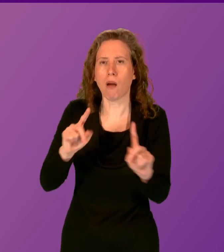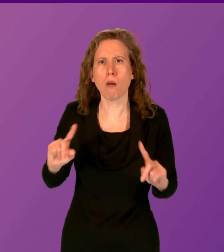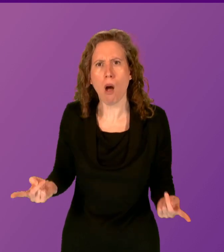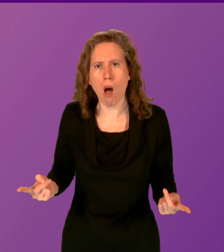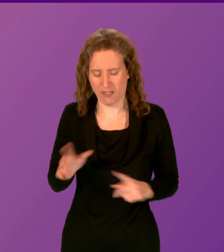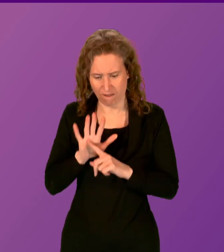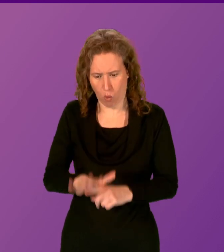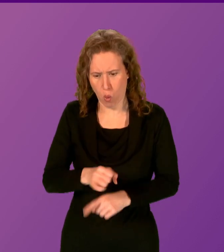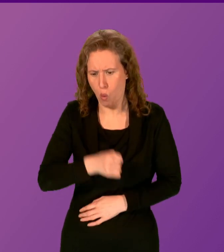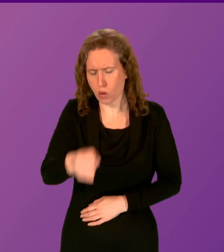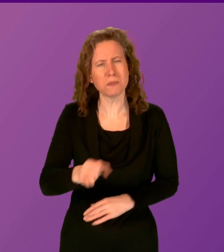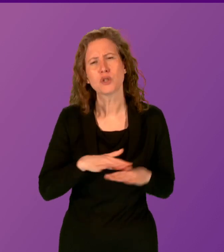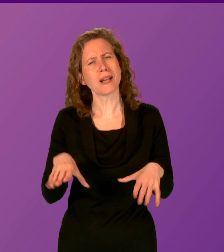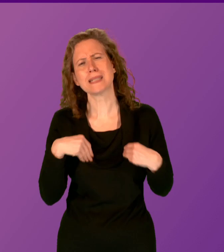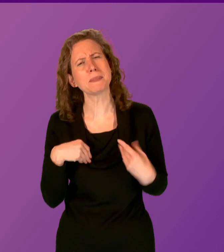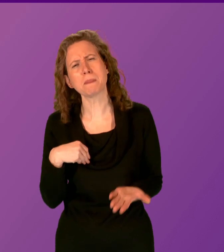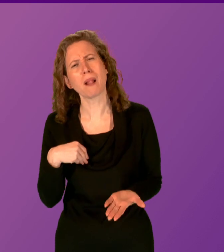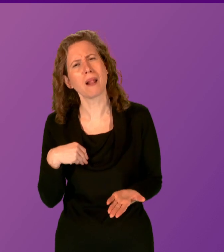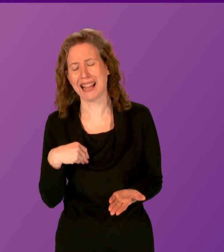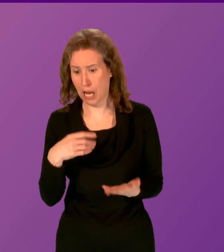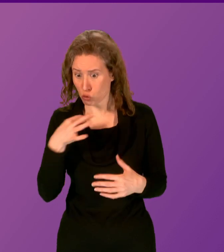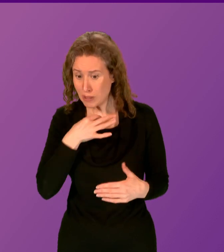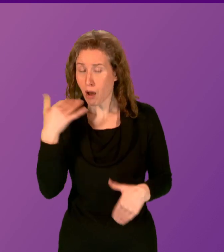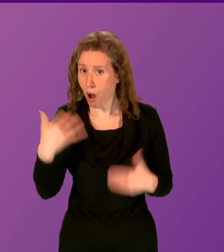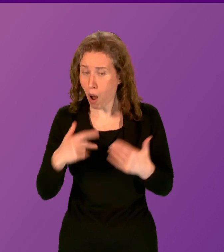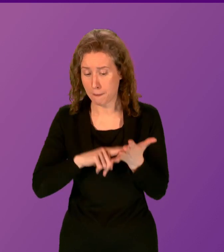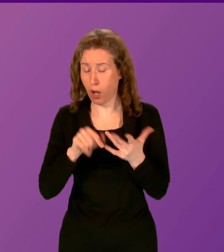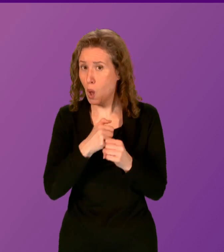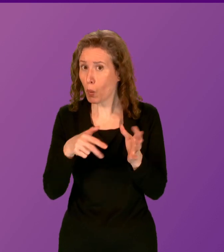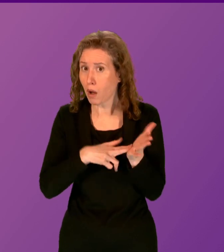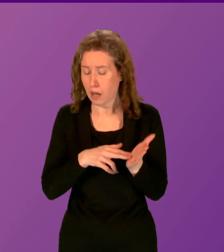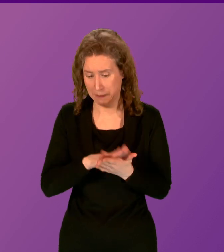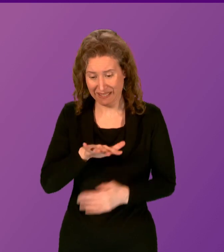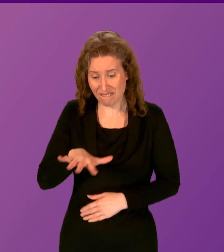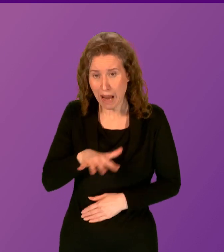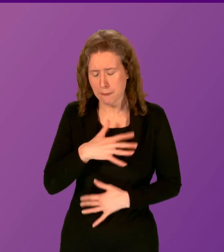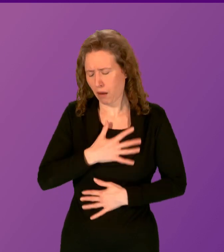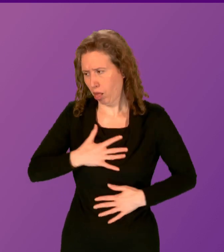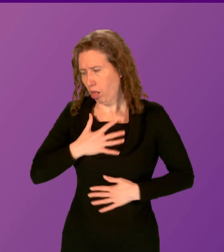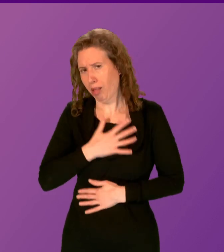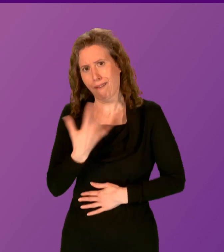It is a totally unacceptable situation that risks harming Logan and causing his family considerable anxiety.